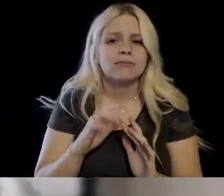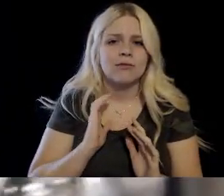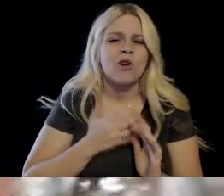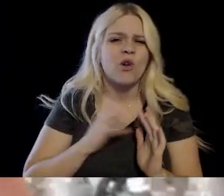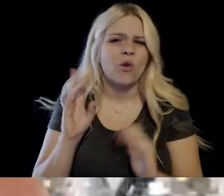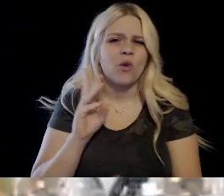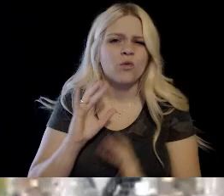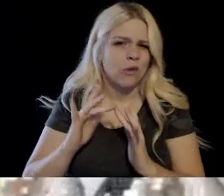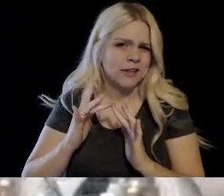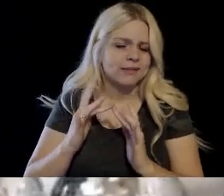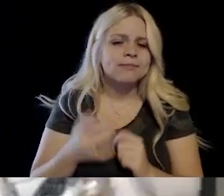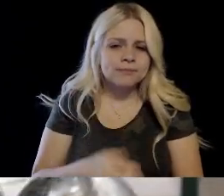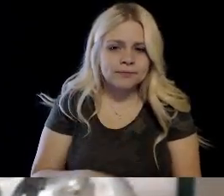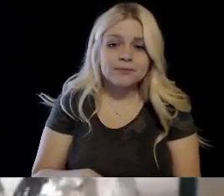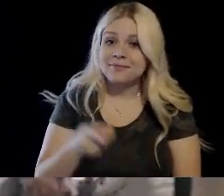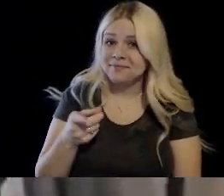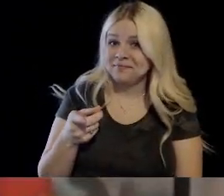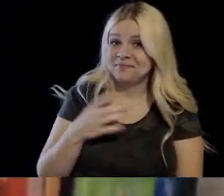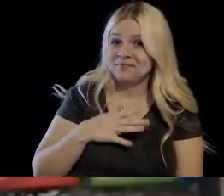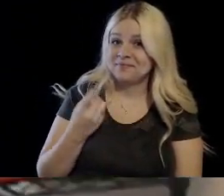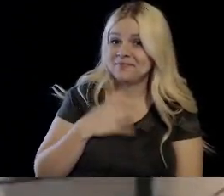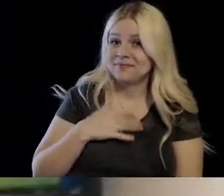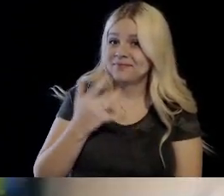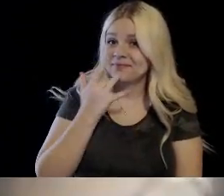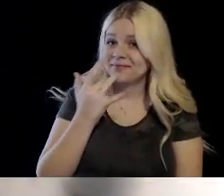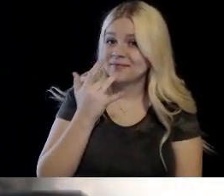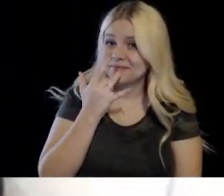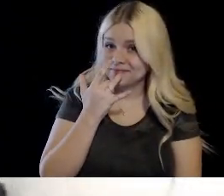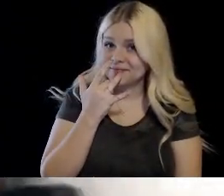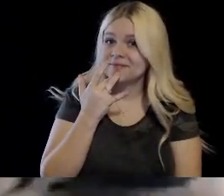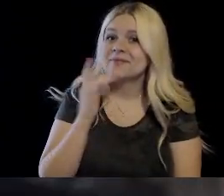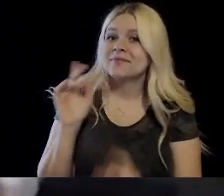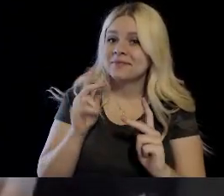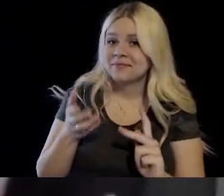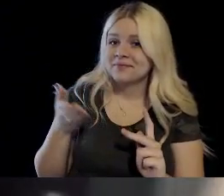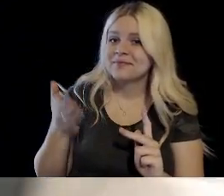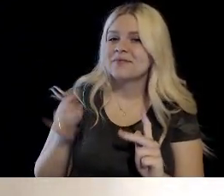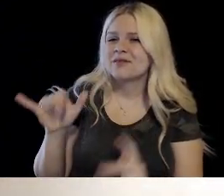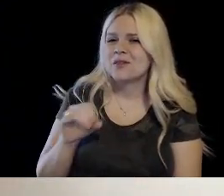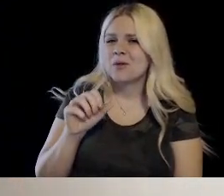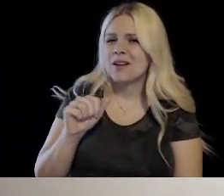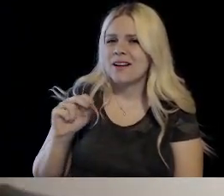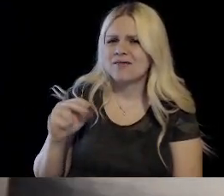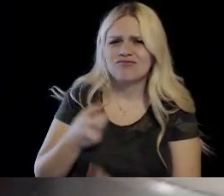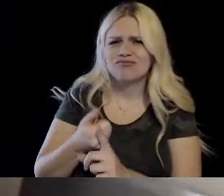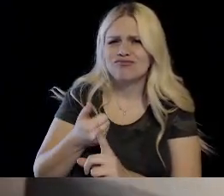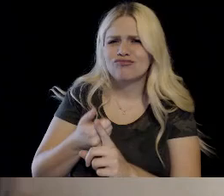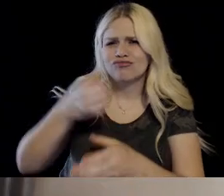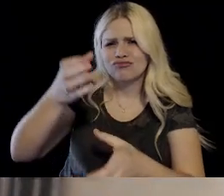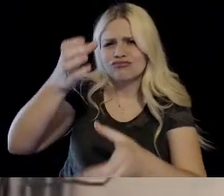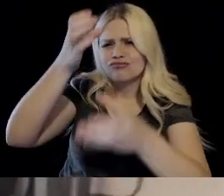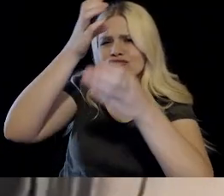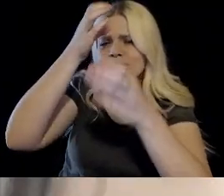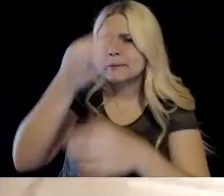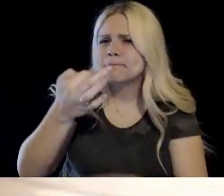here. One of my favorite colleagues, Miss Joanne. She's kind of a resident bear expert. You're walking us through grizzly bear artwork!